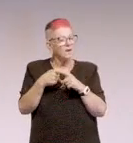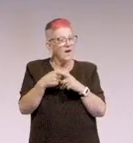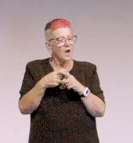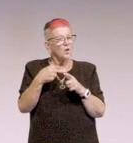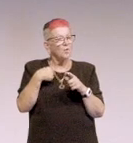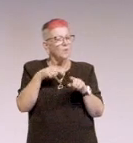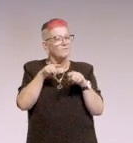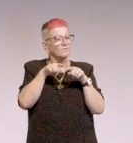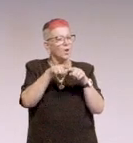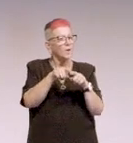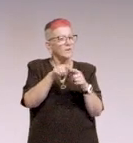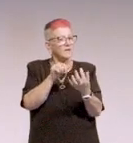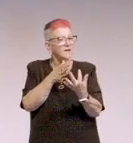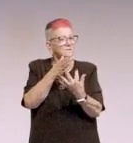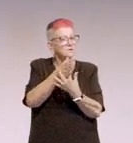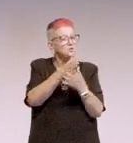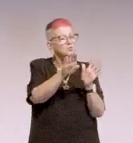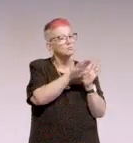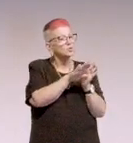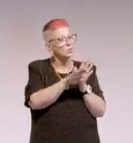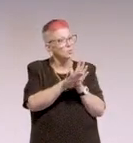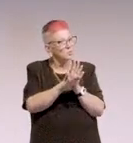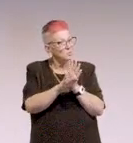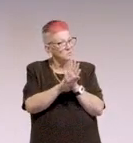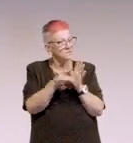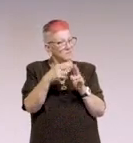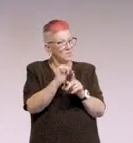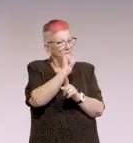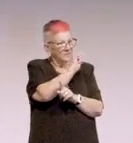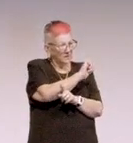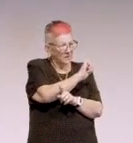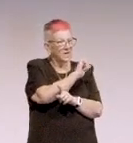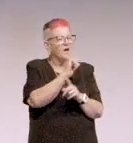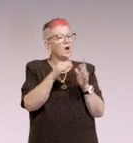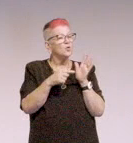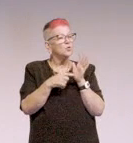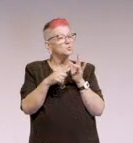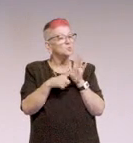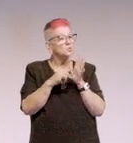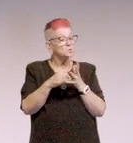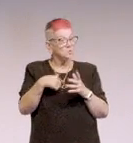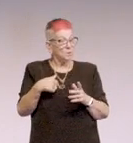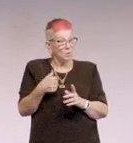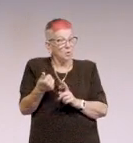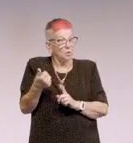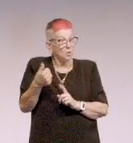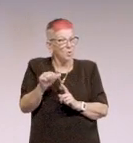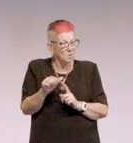accessibility rules.The tools that we were using if the company was